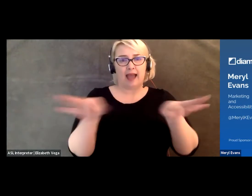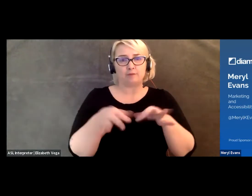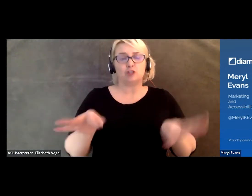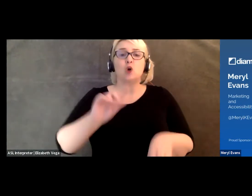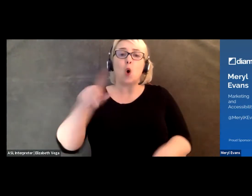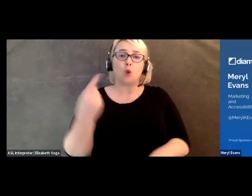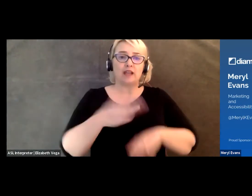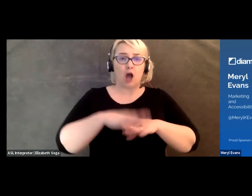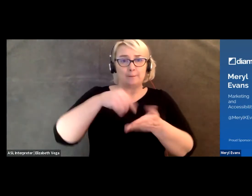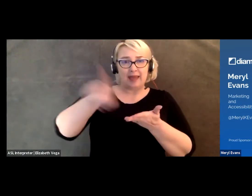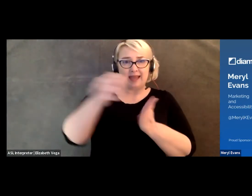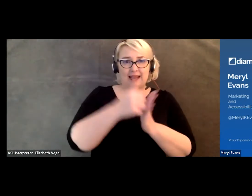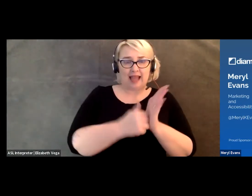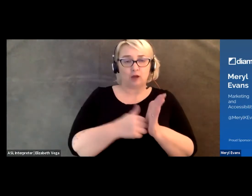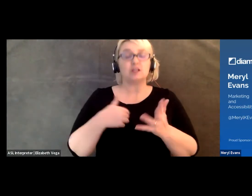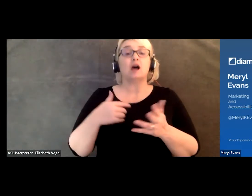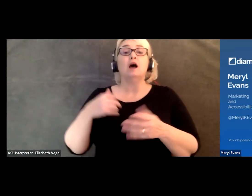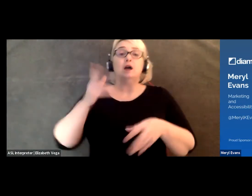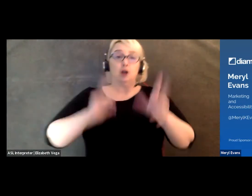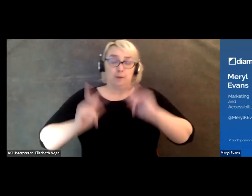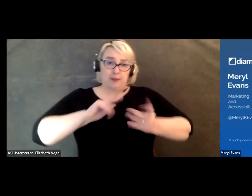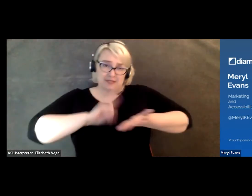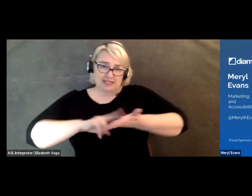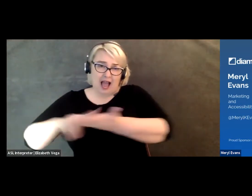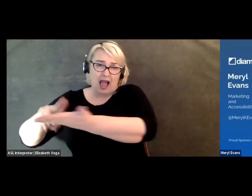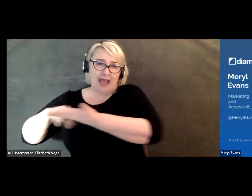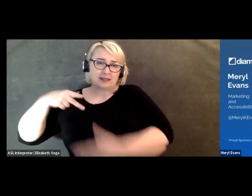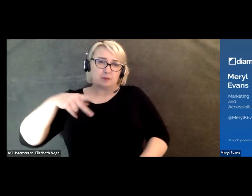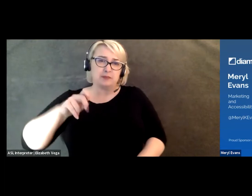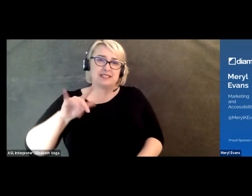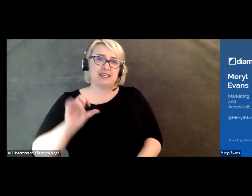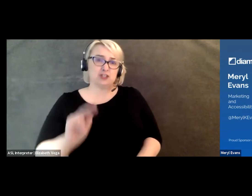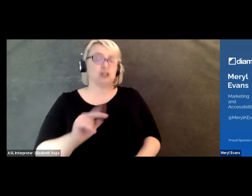Thanks to a petition they agreed to make it available on all three accounts.